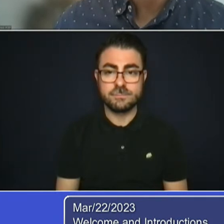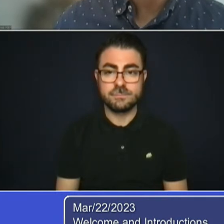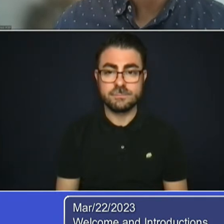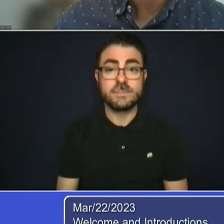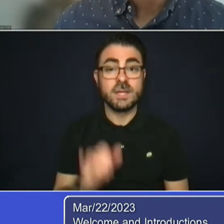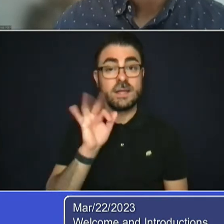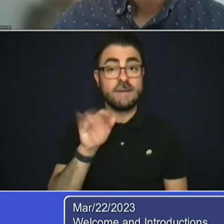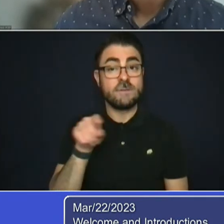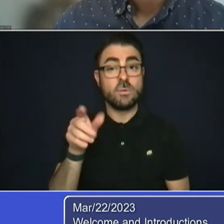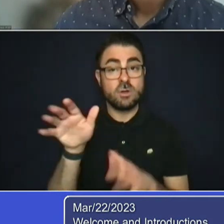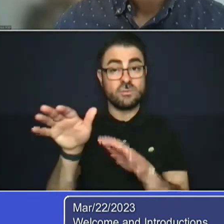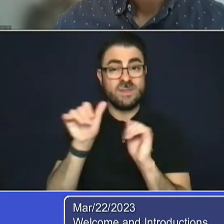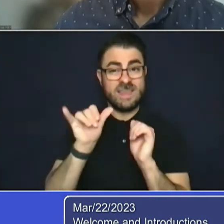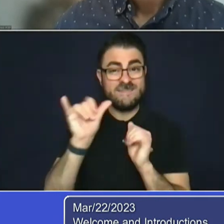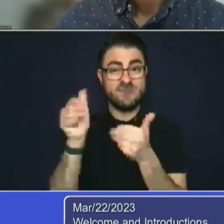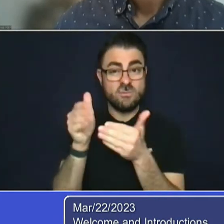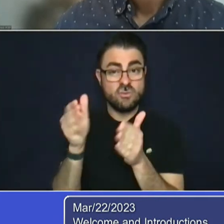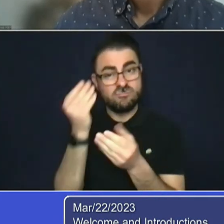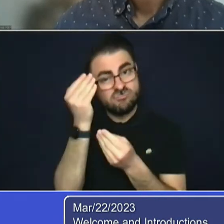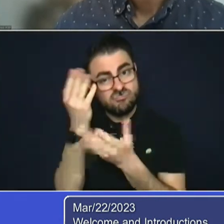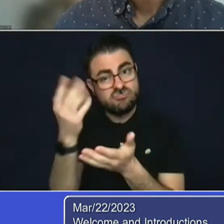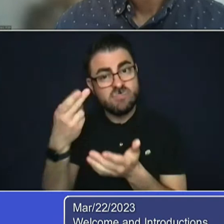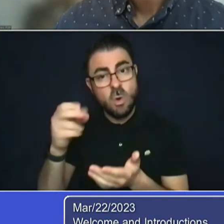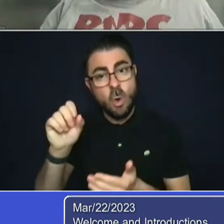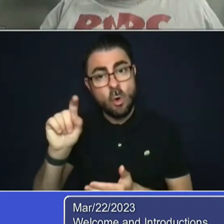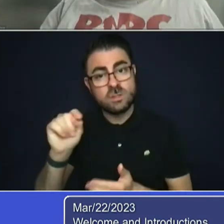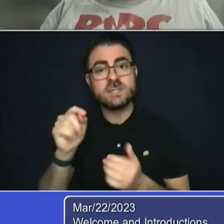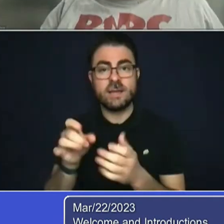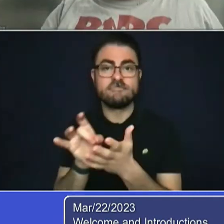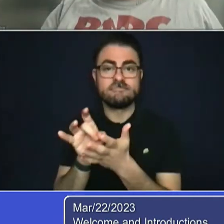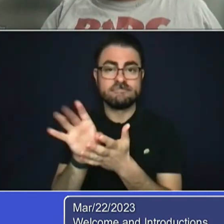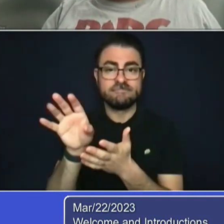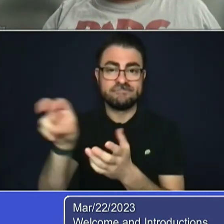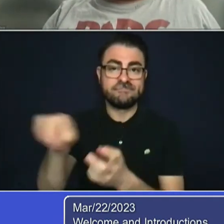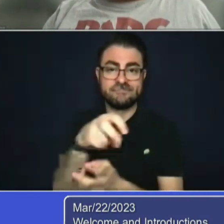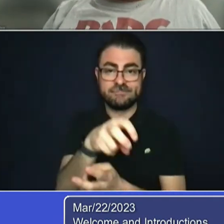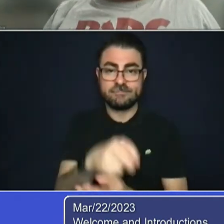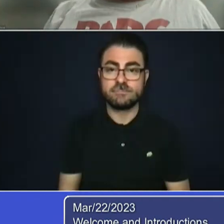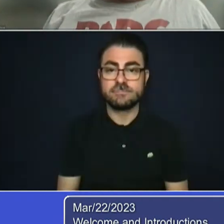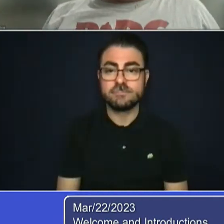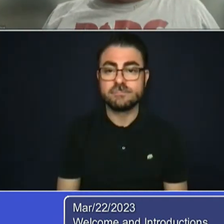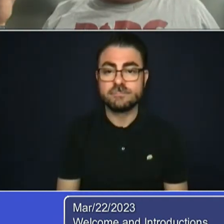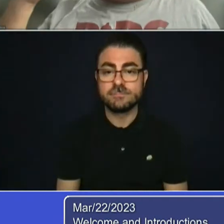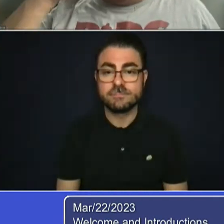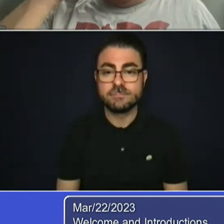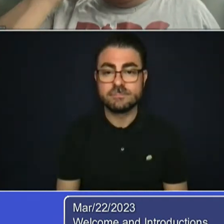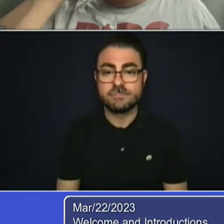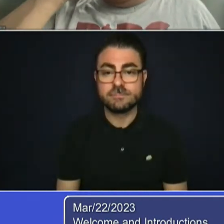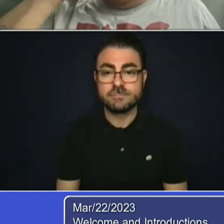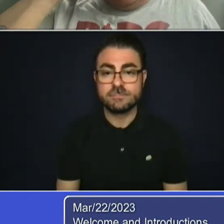AND ALSO, LET THE HOST IN YOUR ROOM KNOW, AND WE CAN PULL